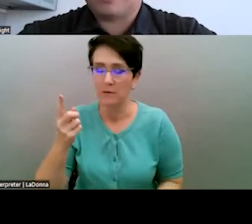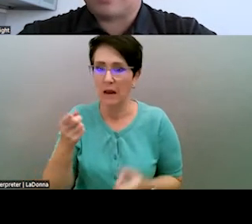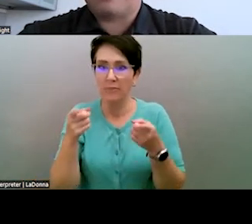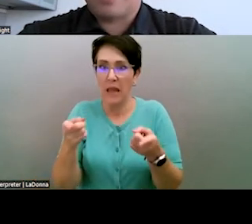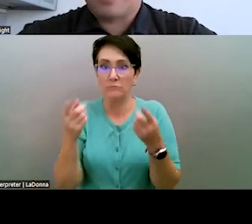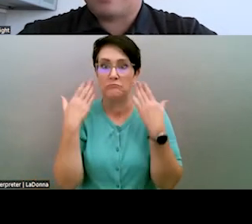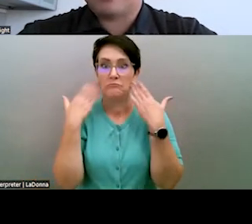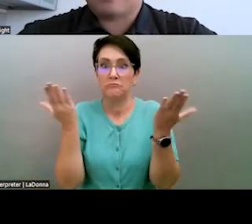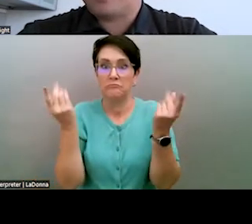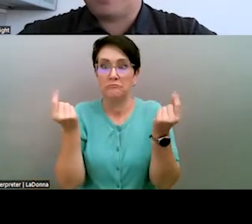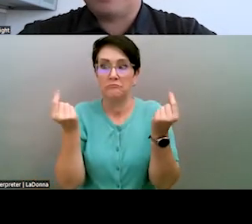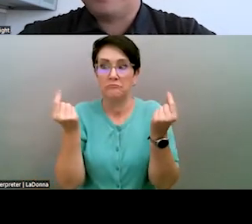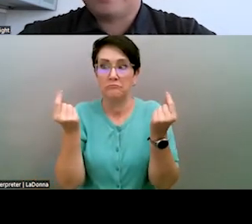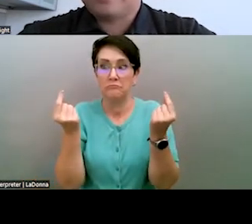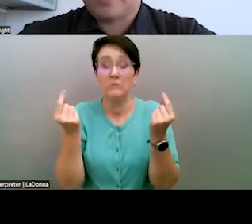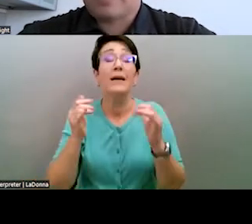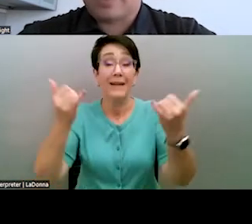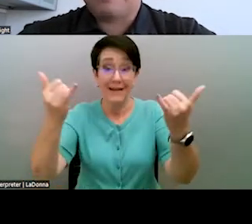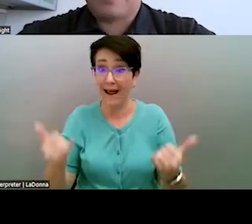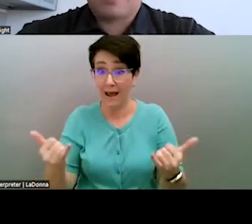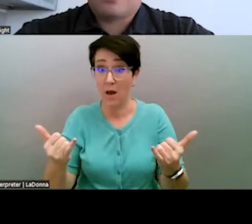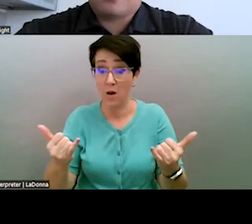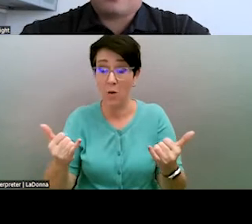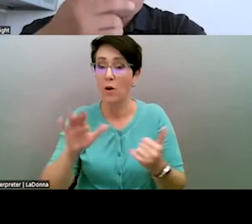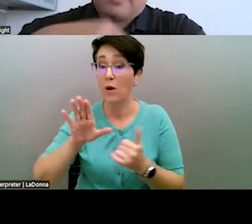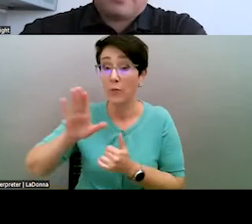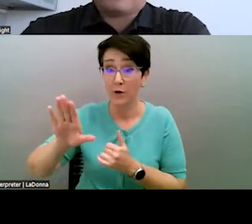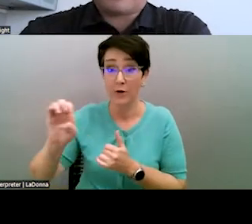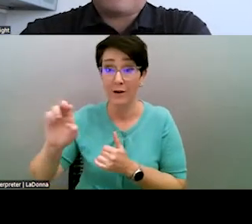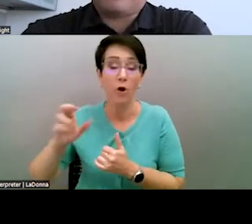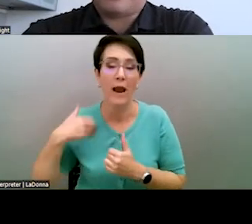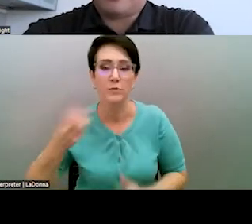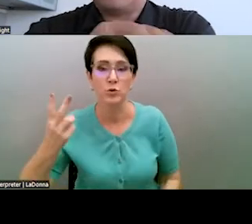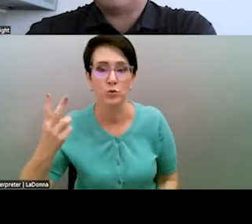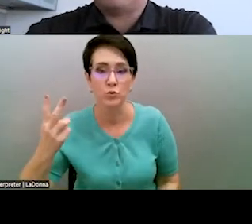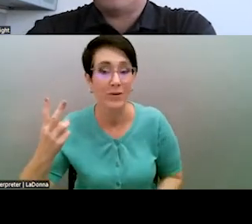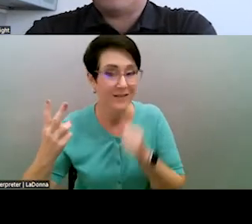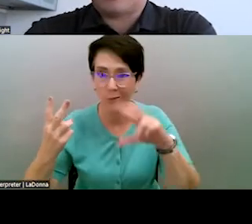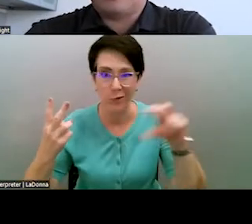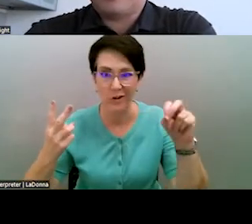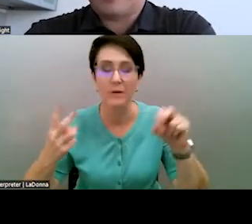THEM. THAT'S DONE TO TWO. RIGHT. I AM TALKING THE REST OF THE ECO SYSTEM. I WANT TO TALK ABOUT OUR